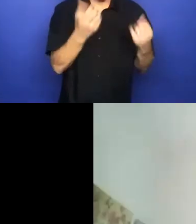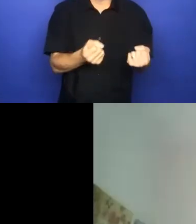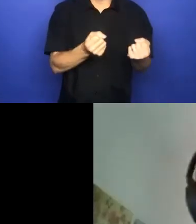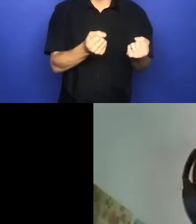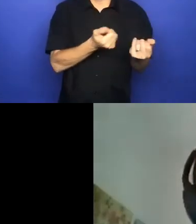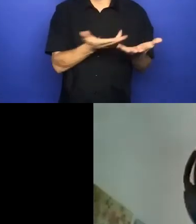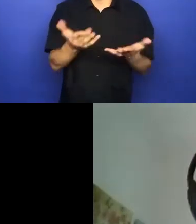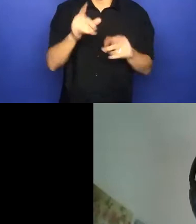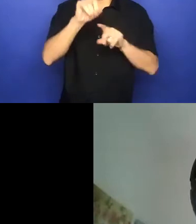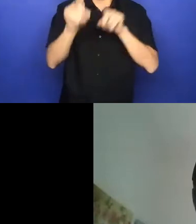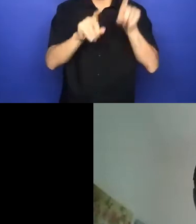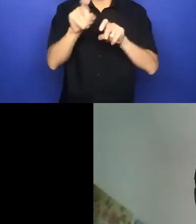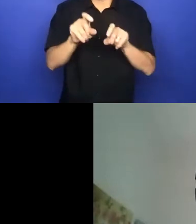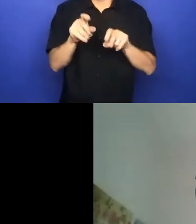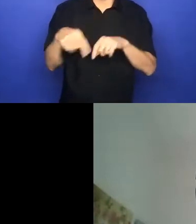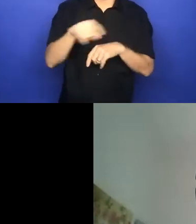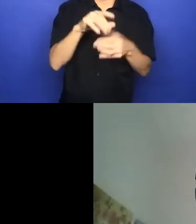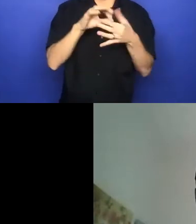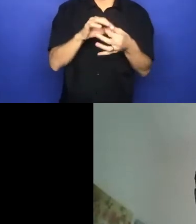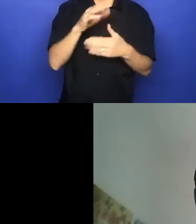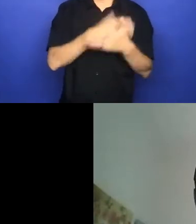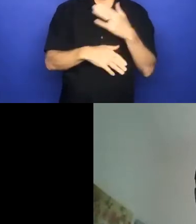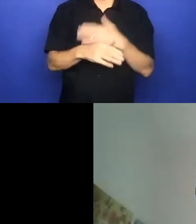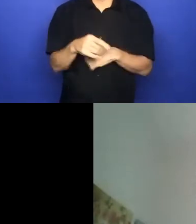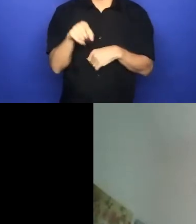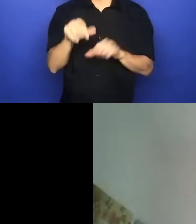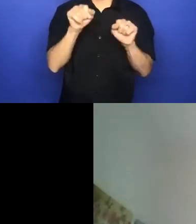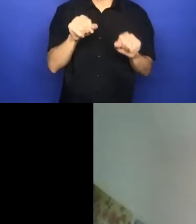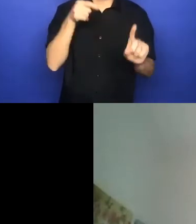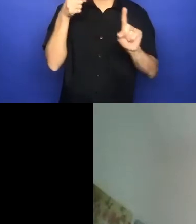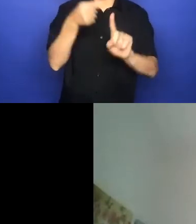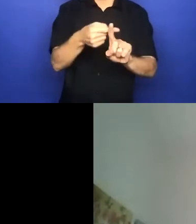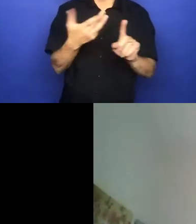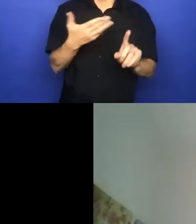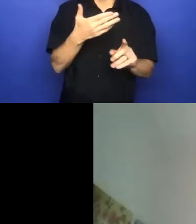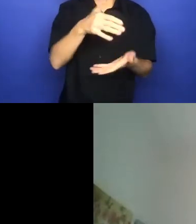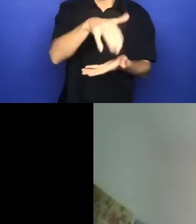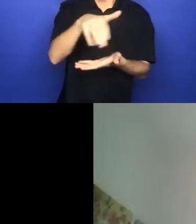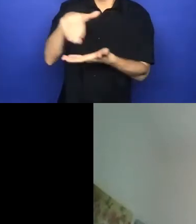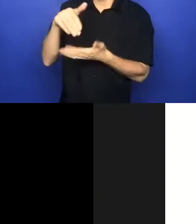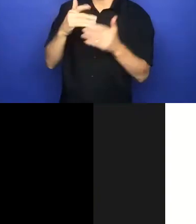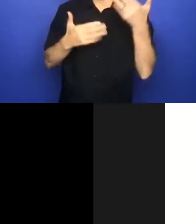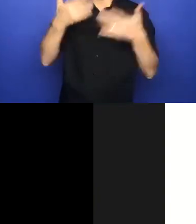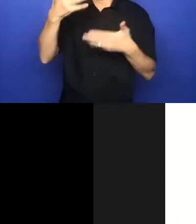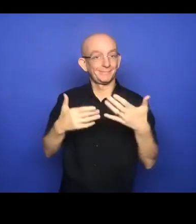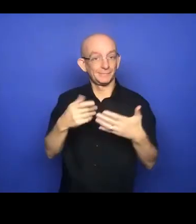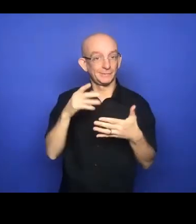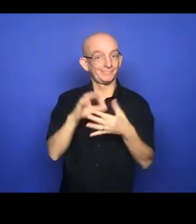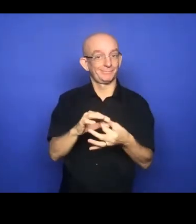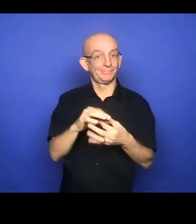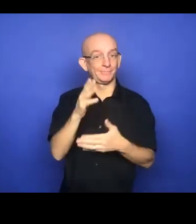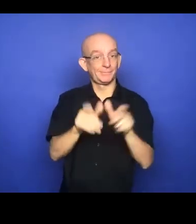specifically to collect data on the situation of persons with